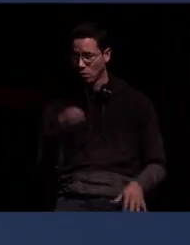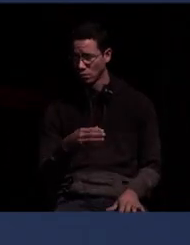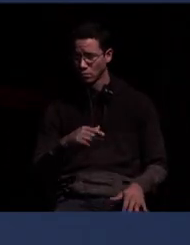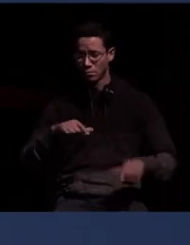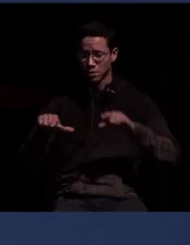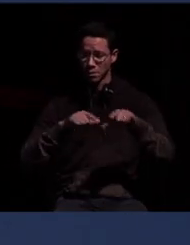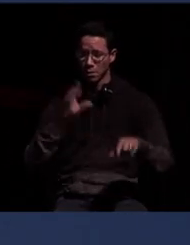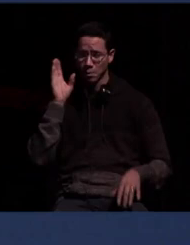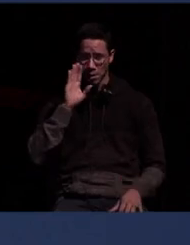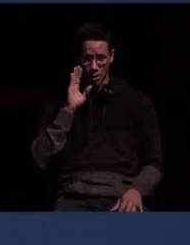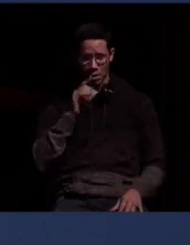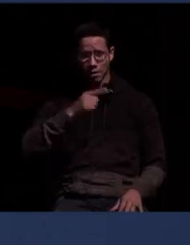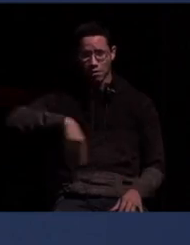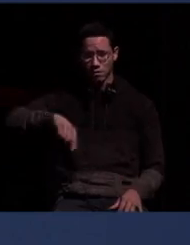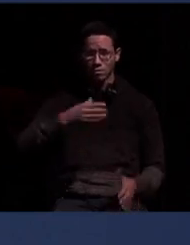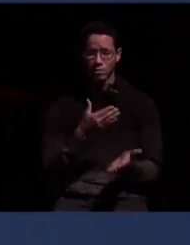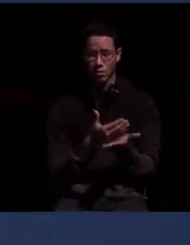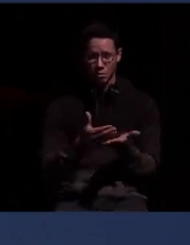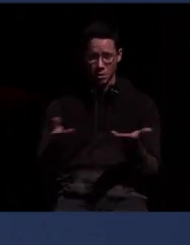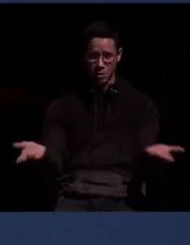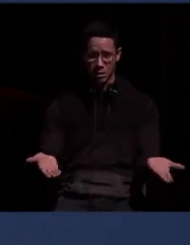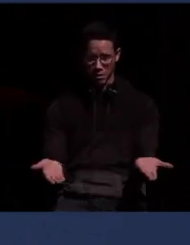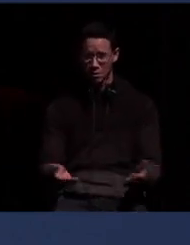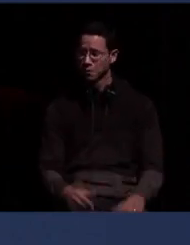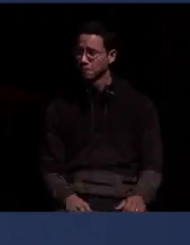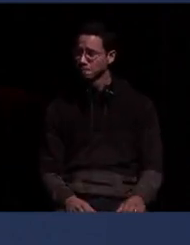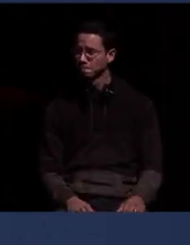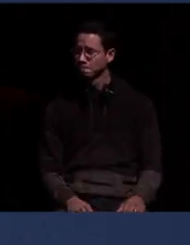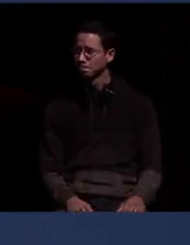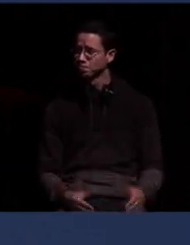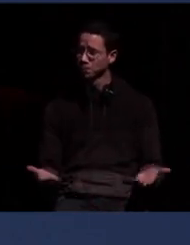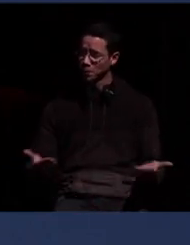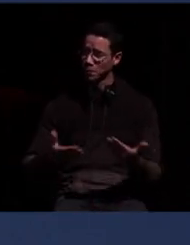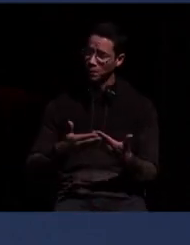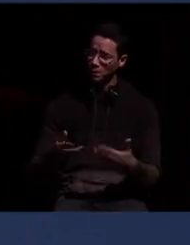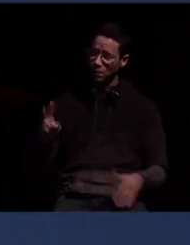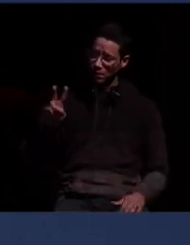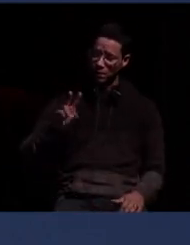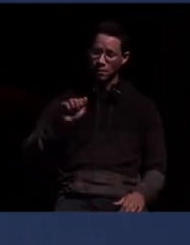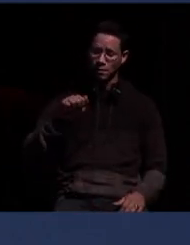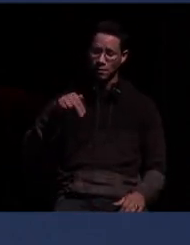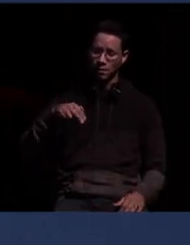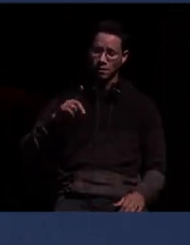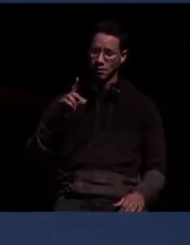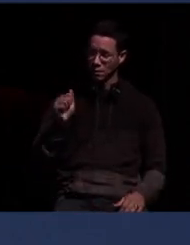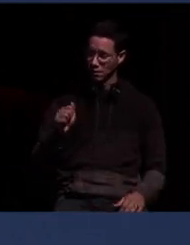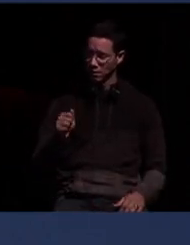that we are doing here. And with this I’d like Vanda... Please, Vanda...